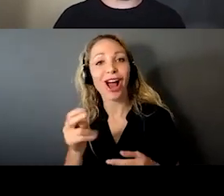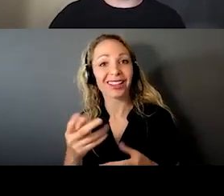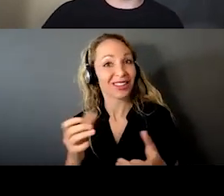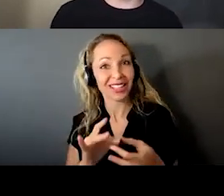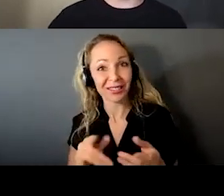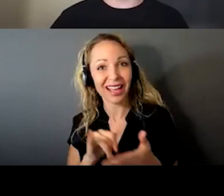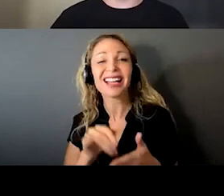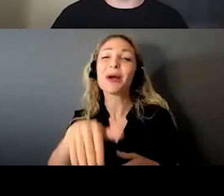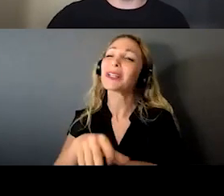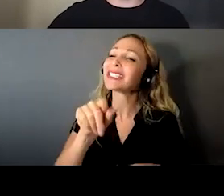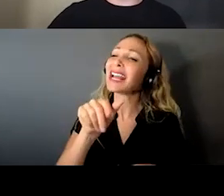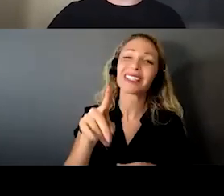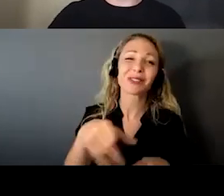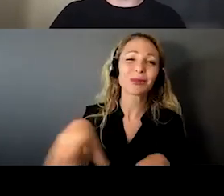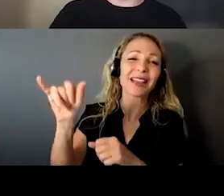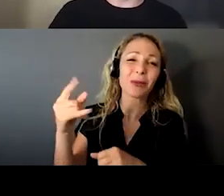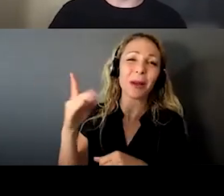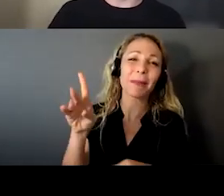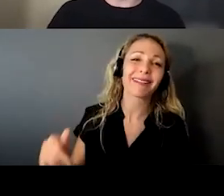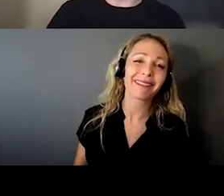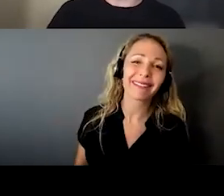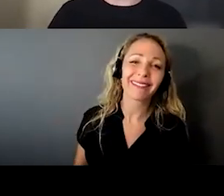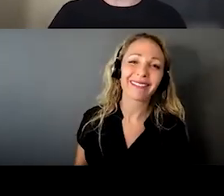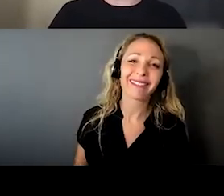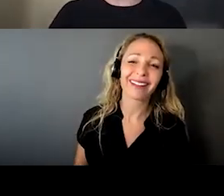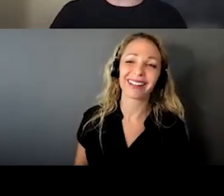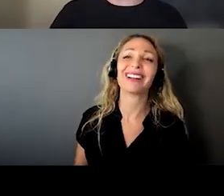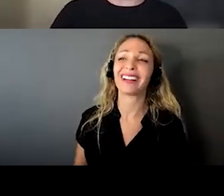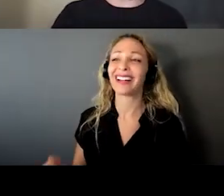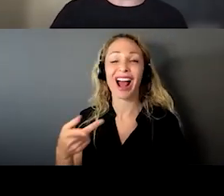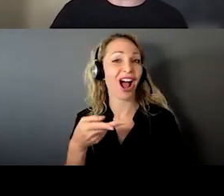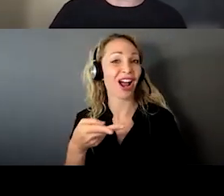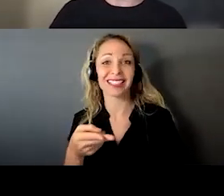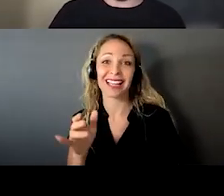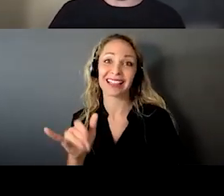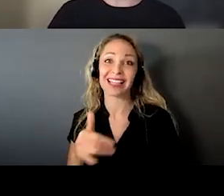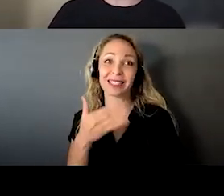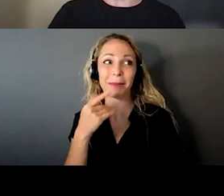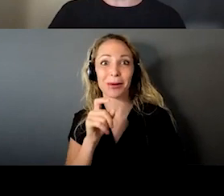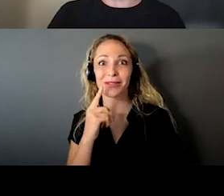HONESTLY THIS IS A BETTER QUESTION FOR JON, I DON'T